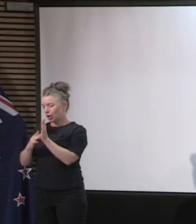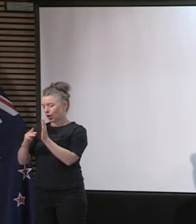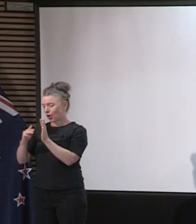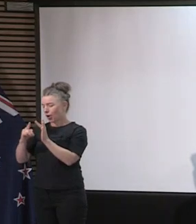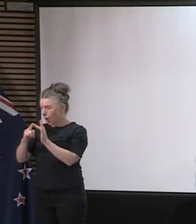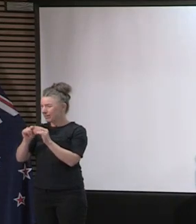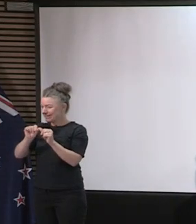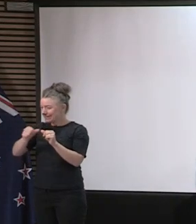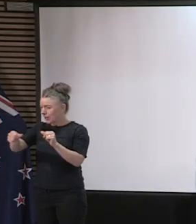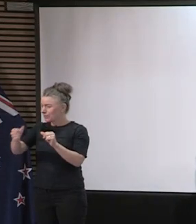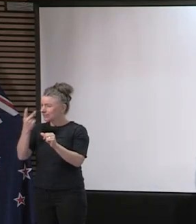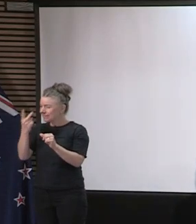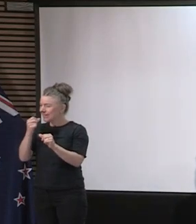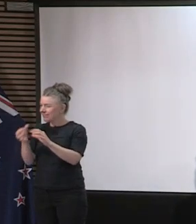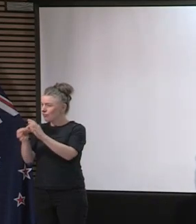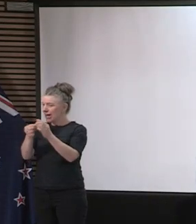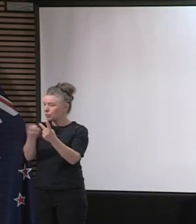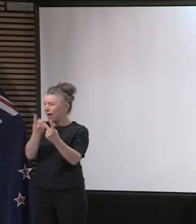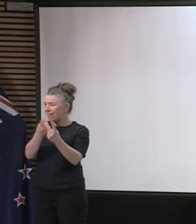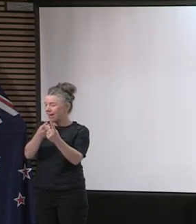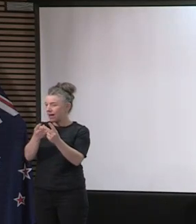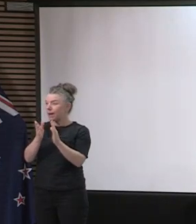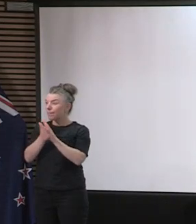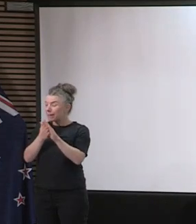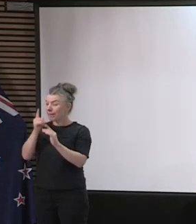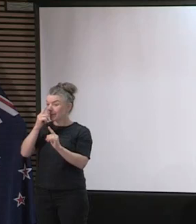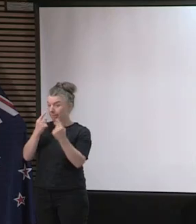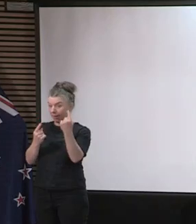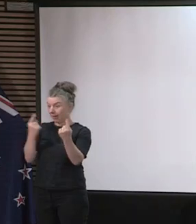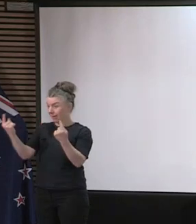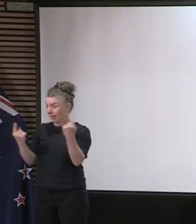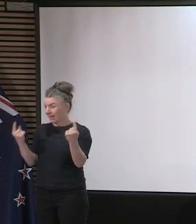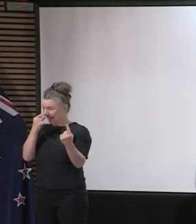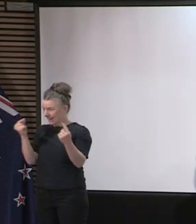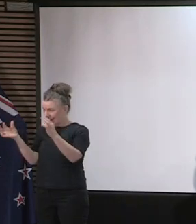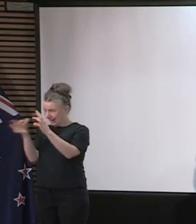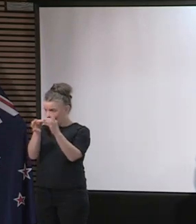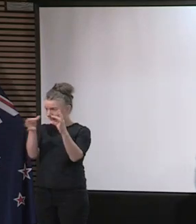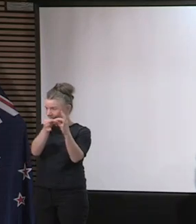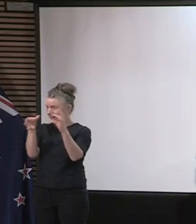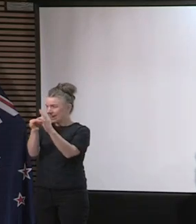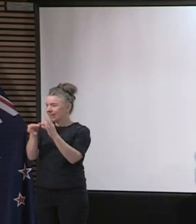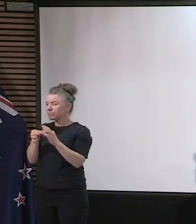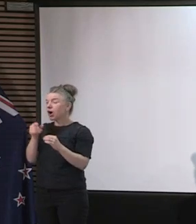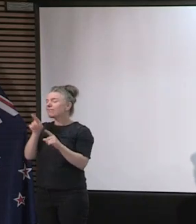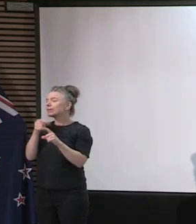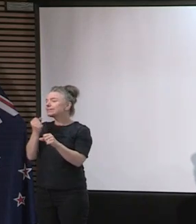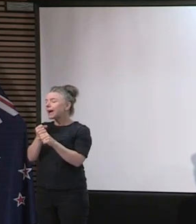do the genome sequence on some of these to find out whether - what other cases they are linked to and if they look